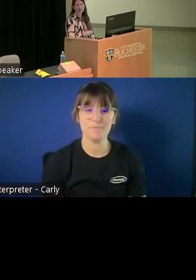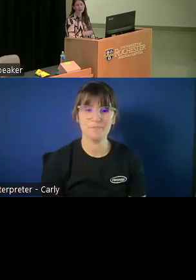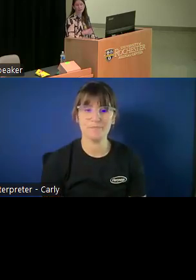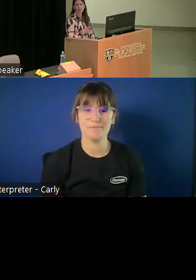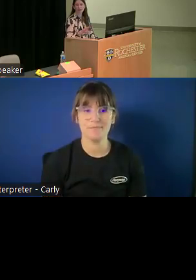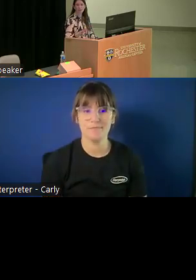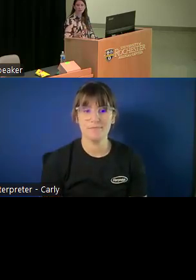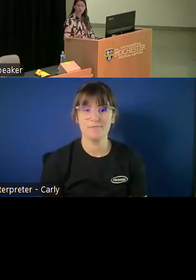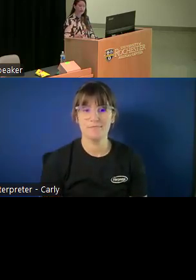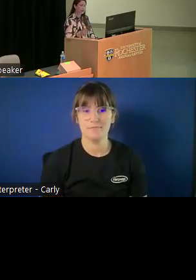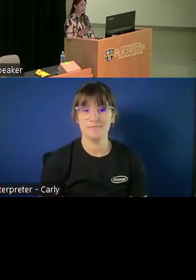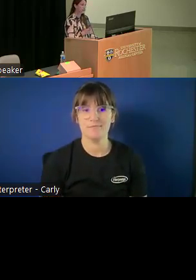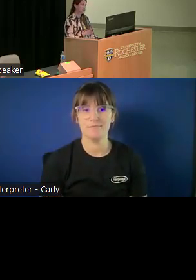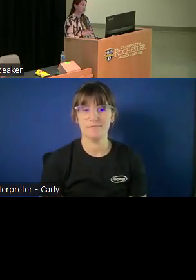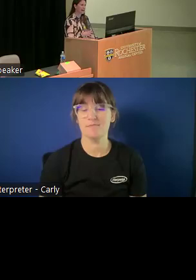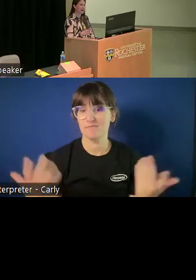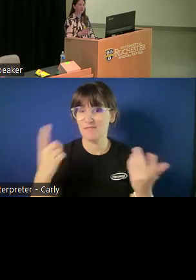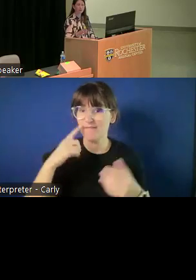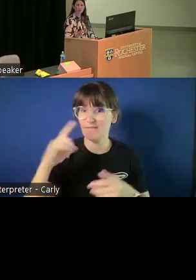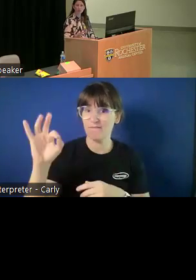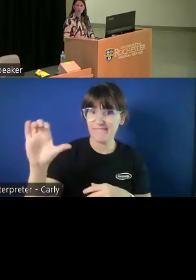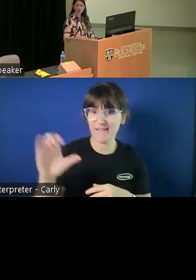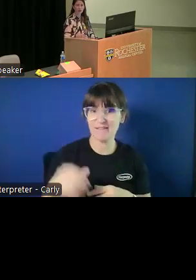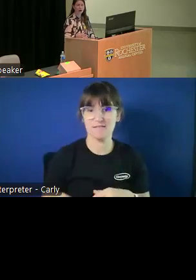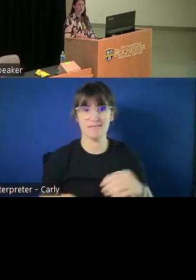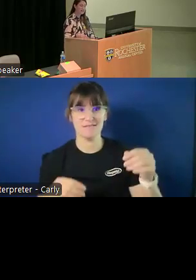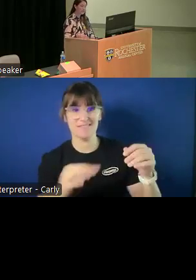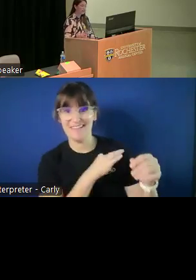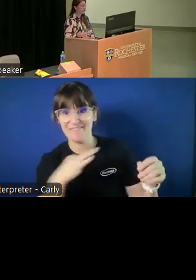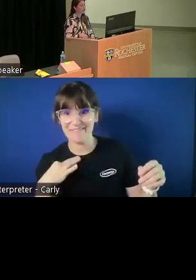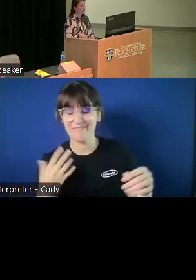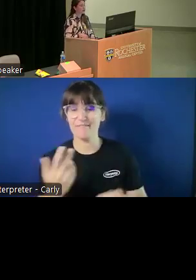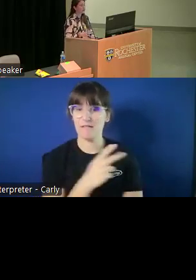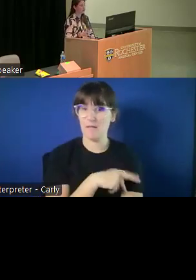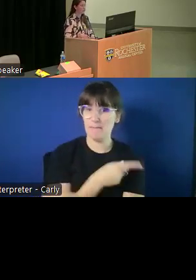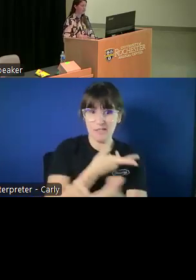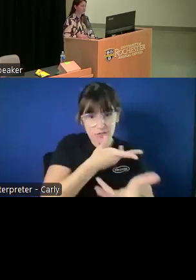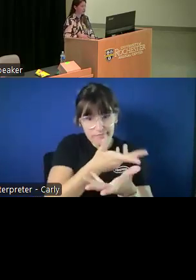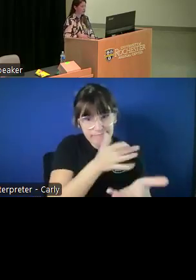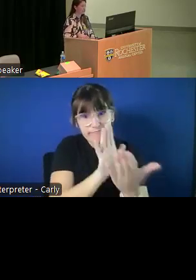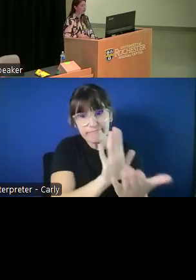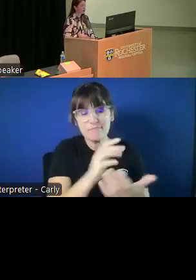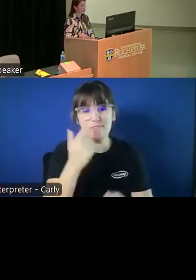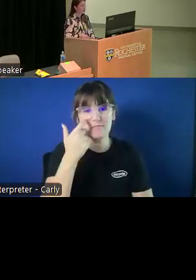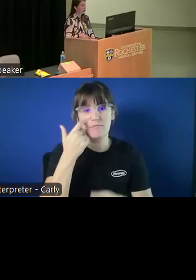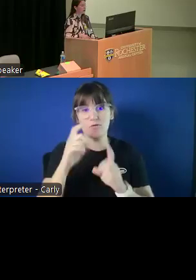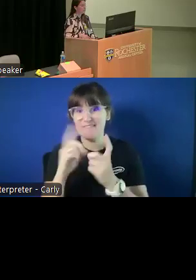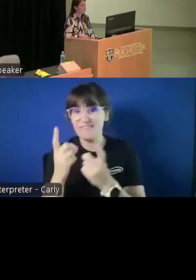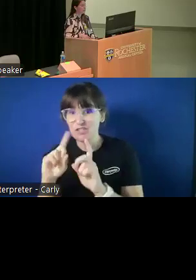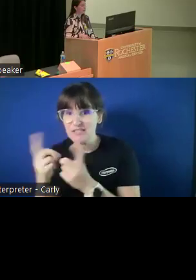down with for faculty staff for folks who are patientf facing or not and then by division um